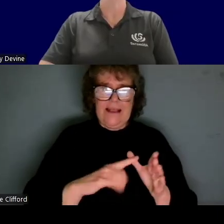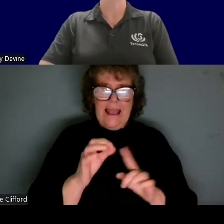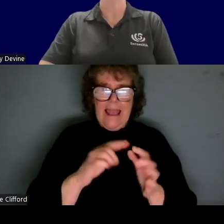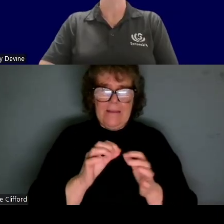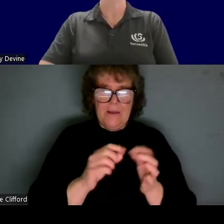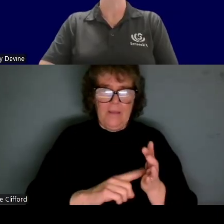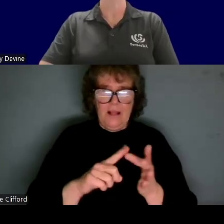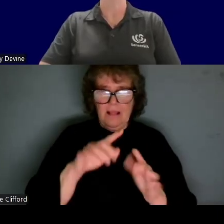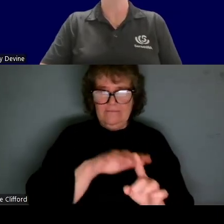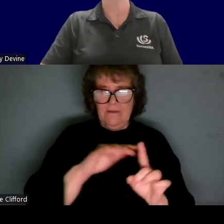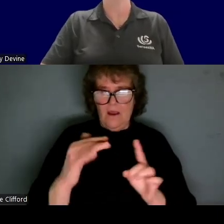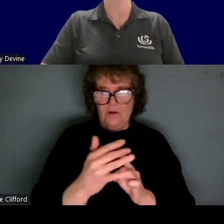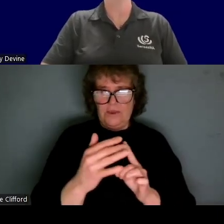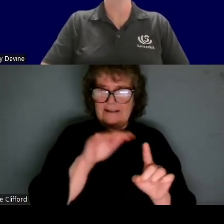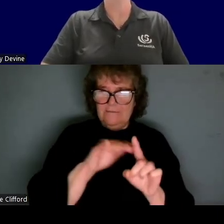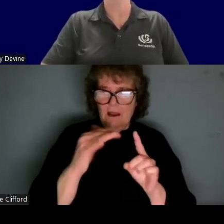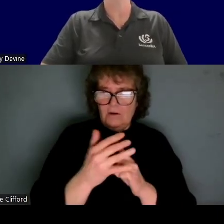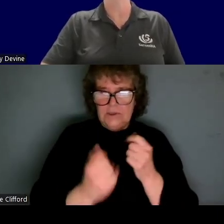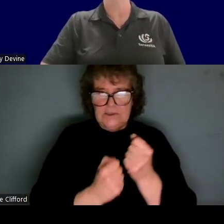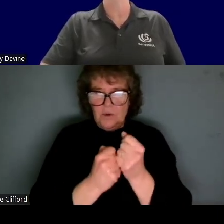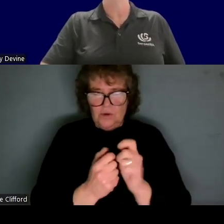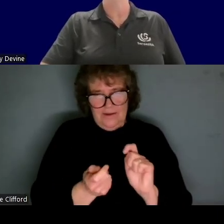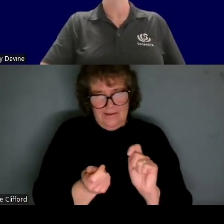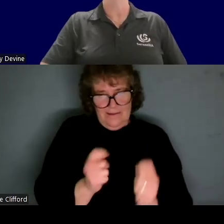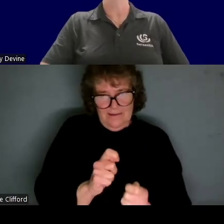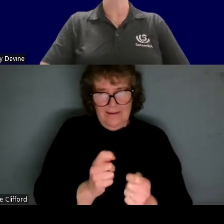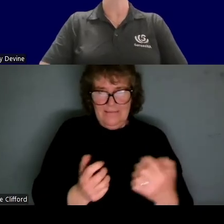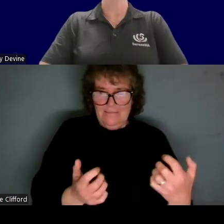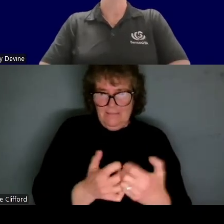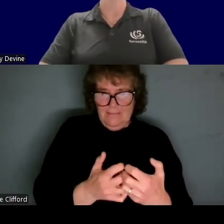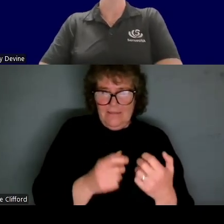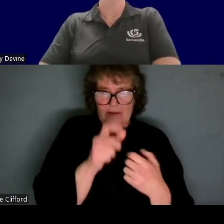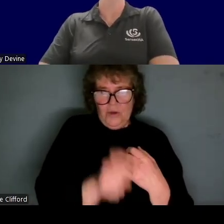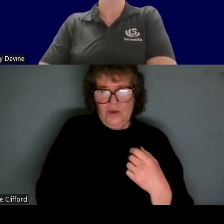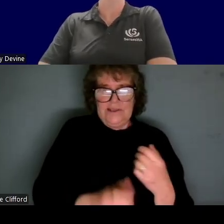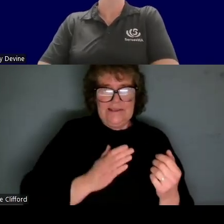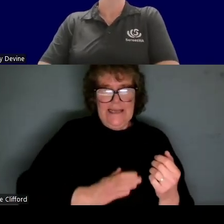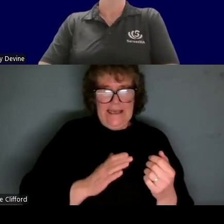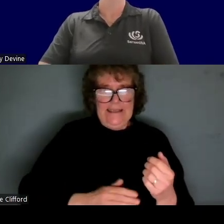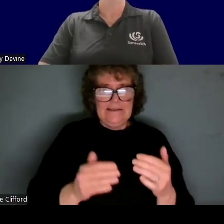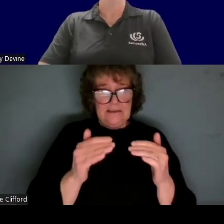supports that are adapted to meet somebody's needs and Function based strategies, this how